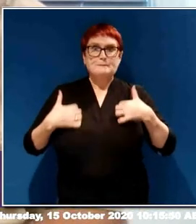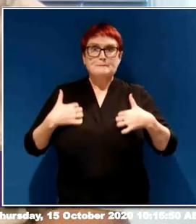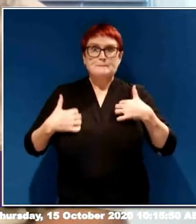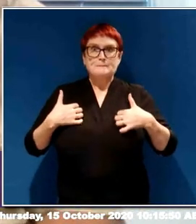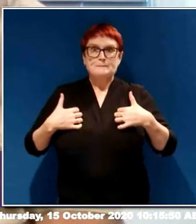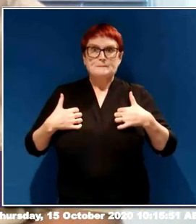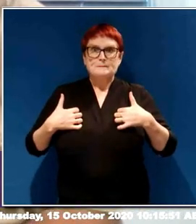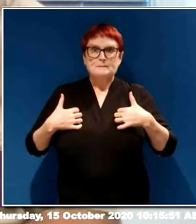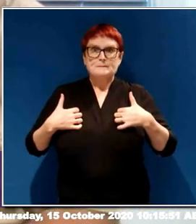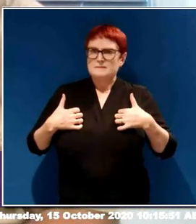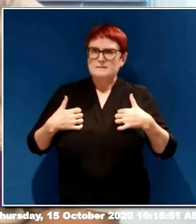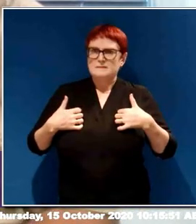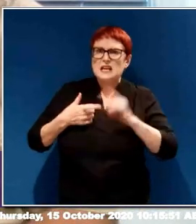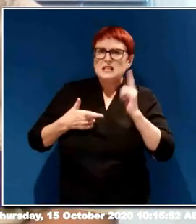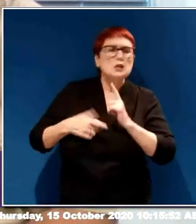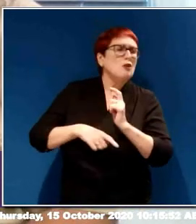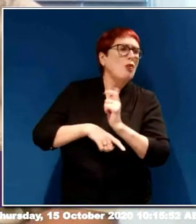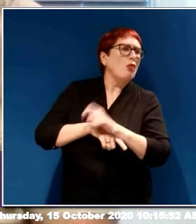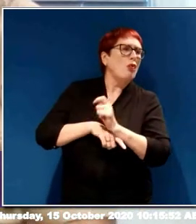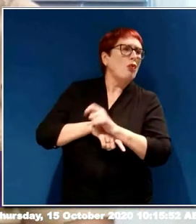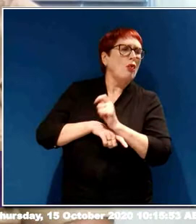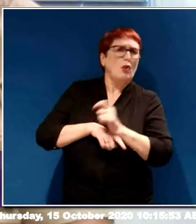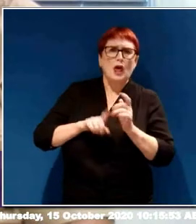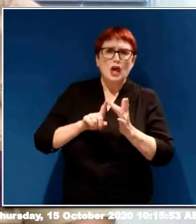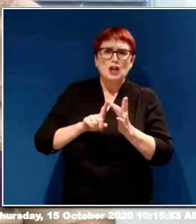he was keen to attend at that stage. Because he had friends.